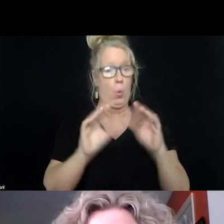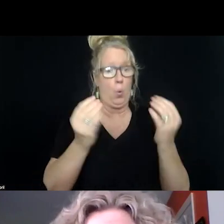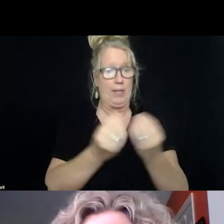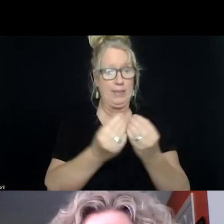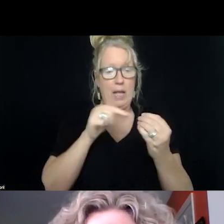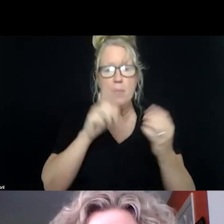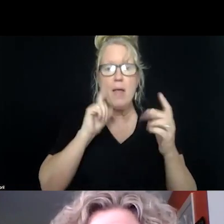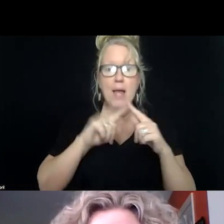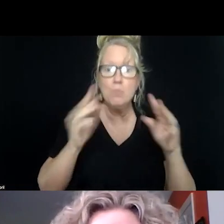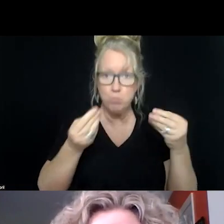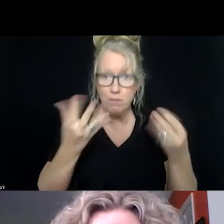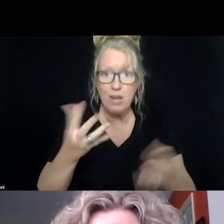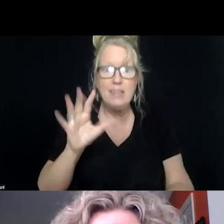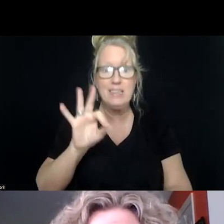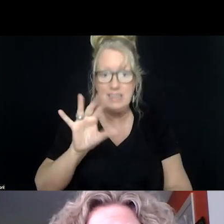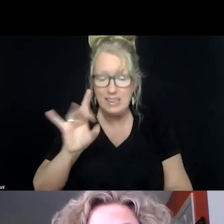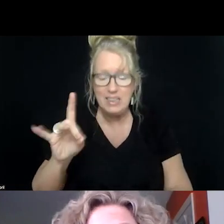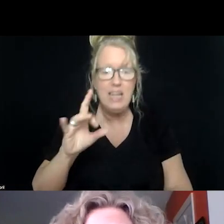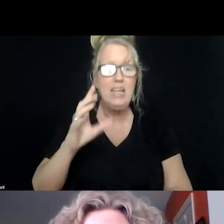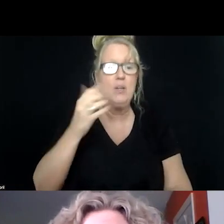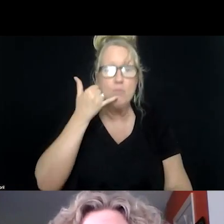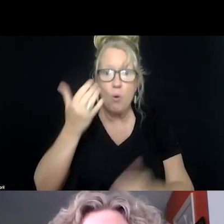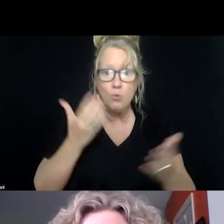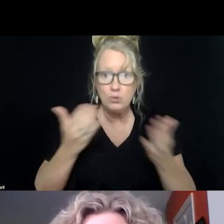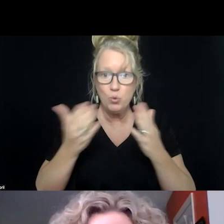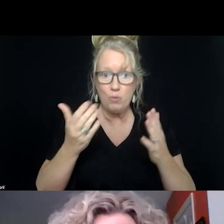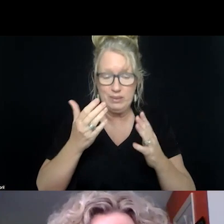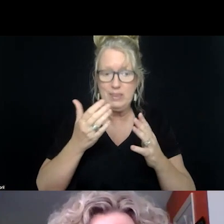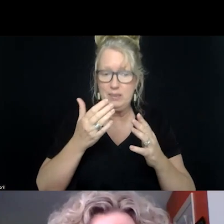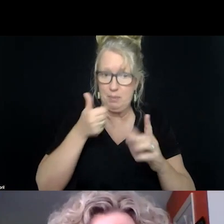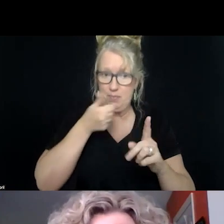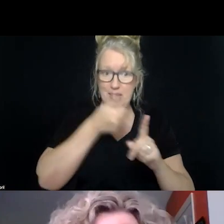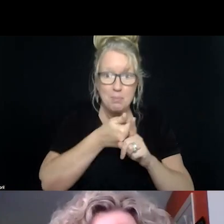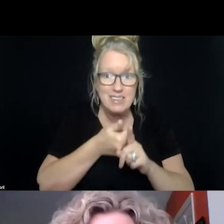PROVIDING THE VIDEO PHONE SERVICE ARE DEAF THEMSELVES -- THE